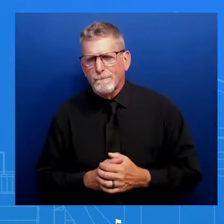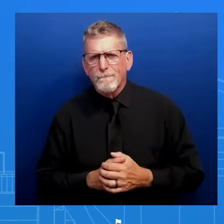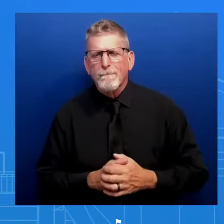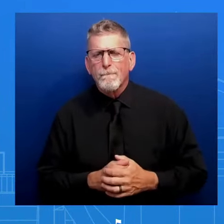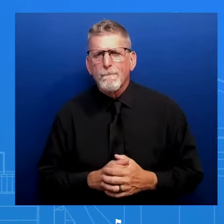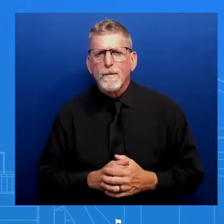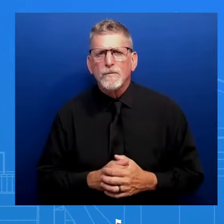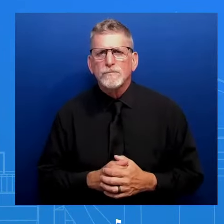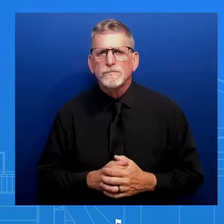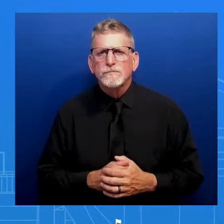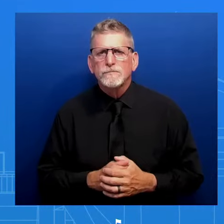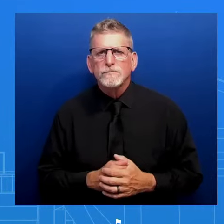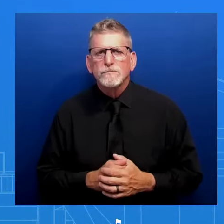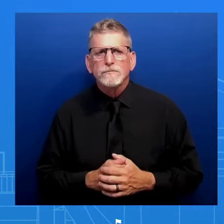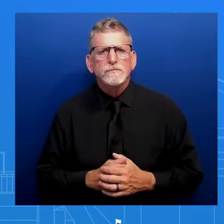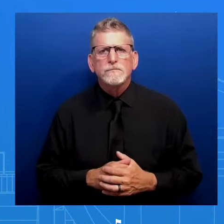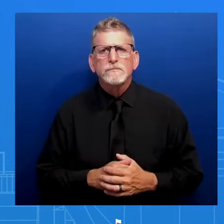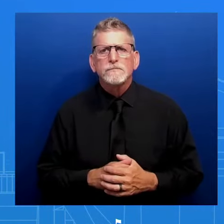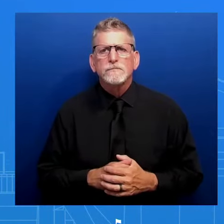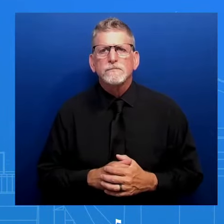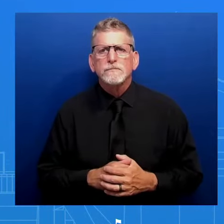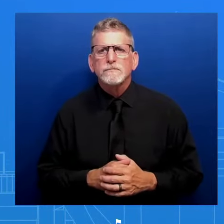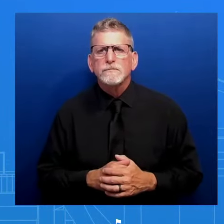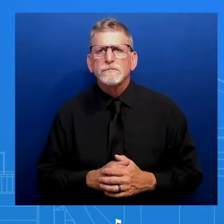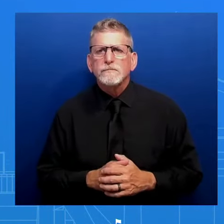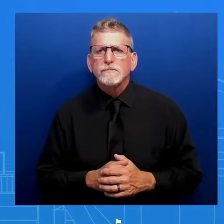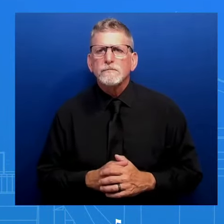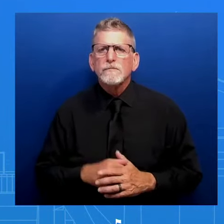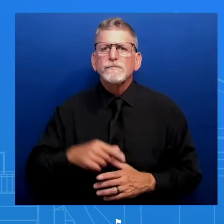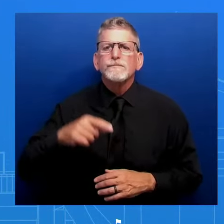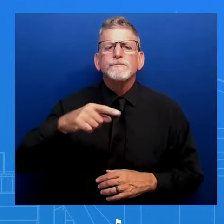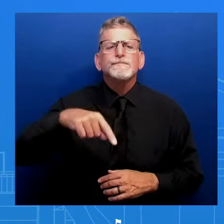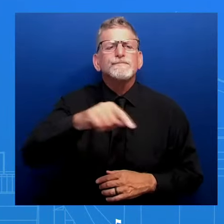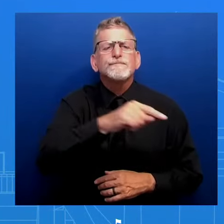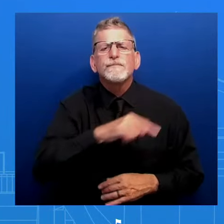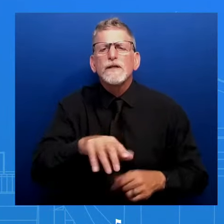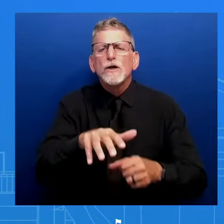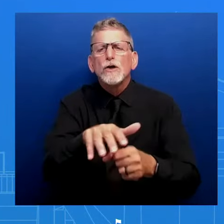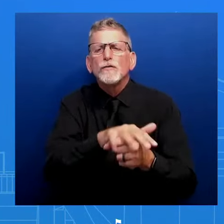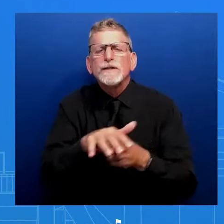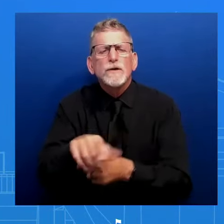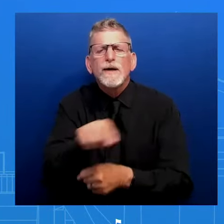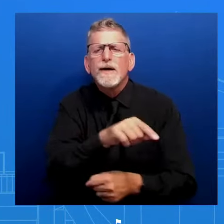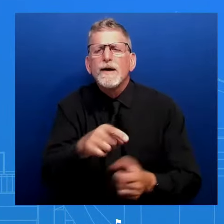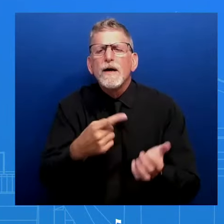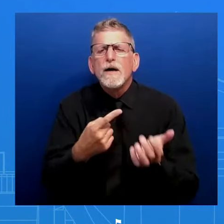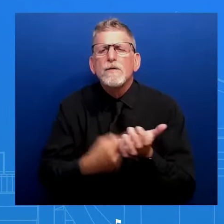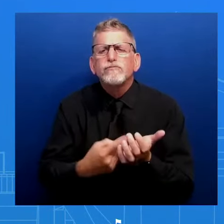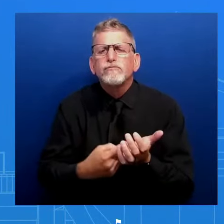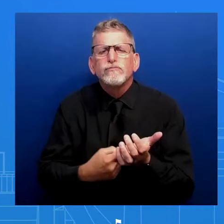in some of the regional conversations that are happening right now? I know that Benin is sending their president. Is that -- is -- is the U.S. involved